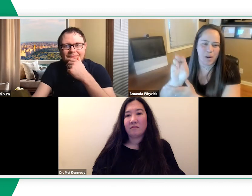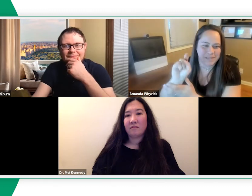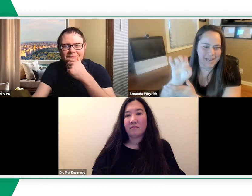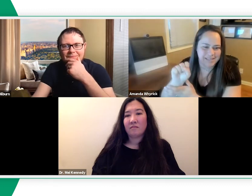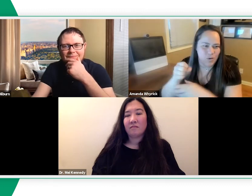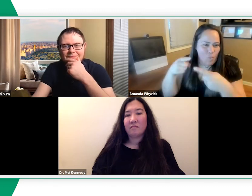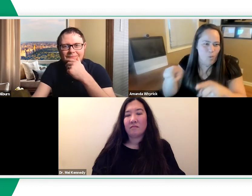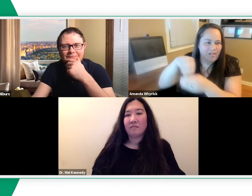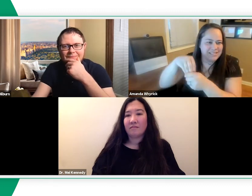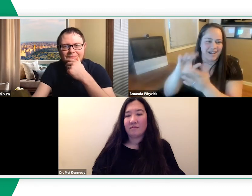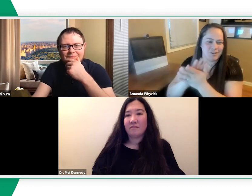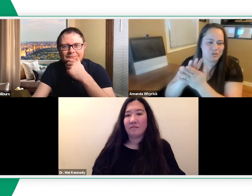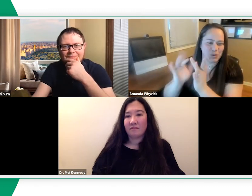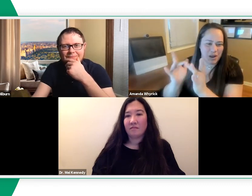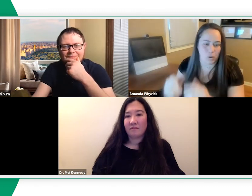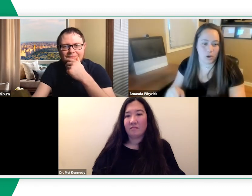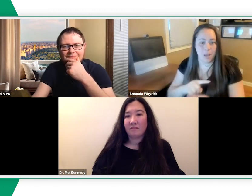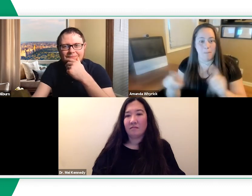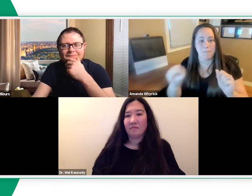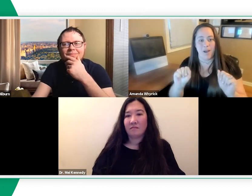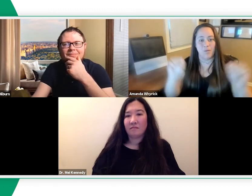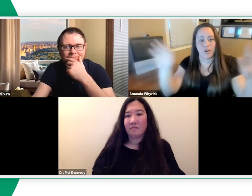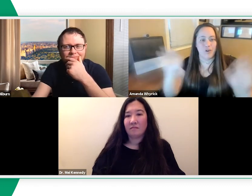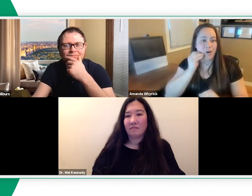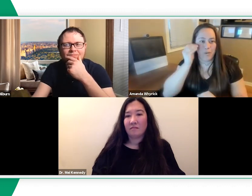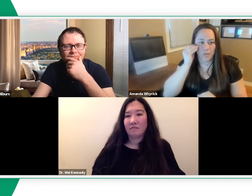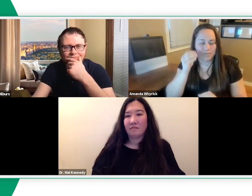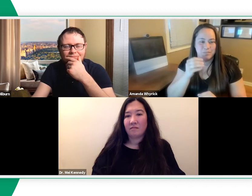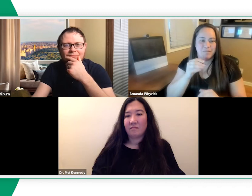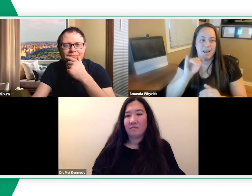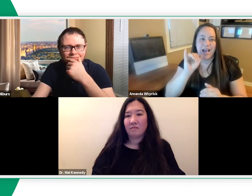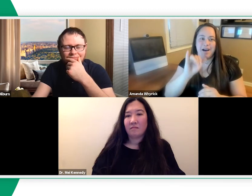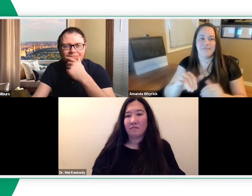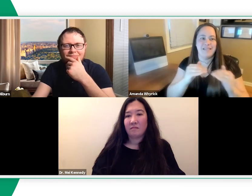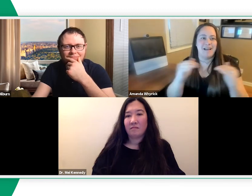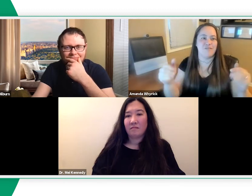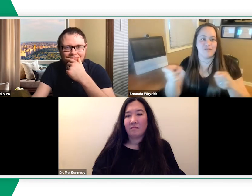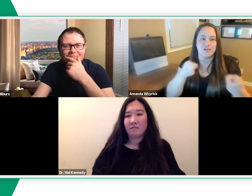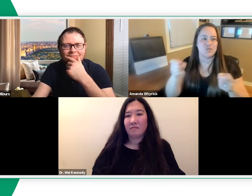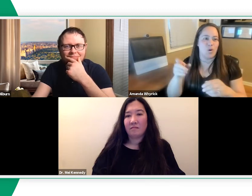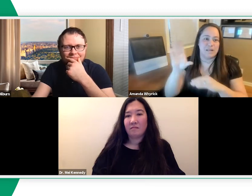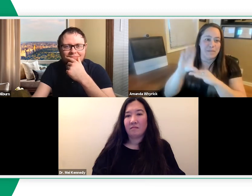websites. We’re all inside the school network. But when you’re at home, that level of control